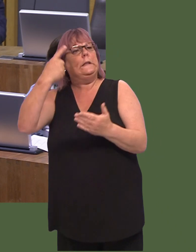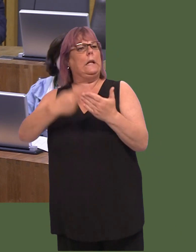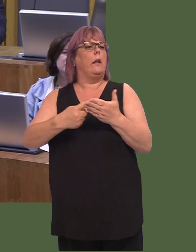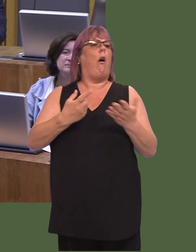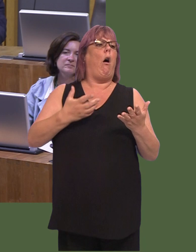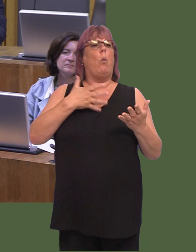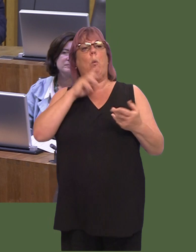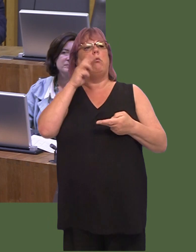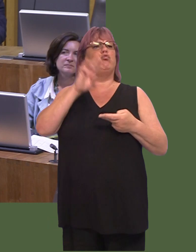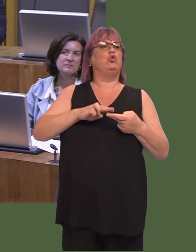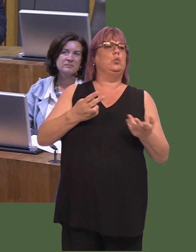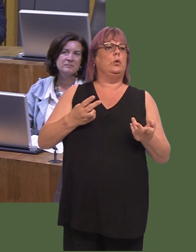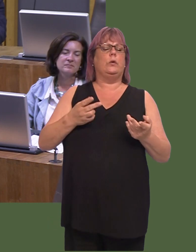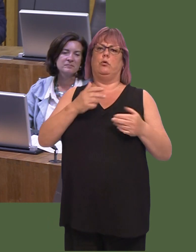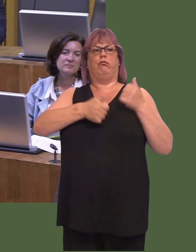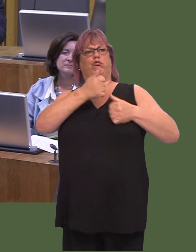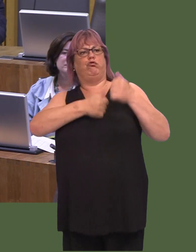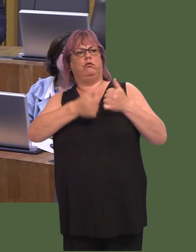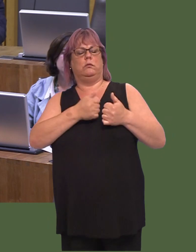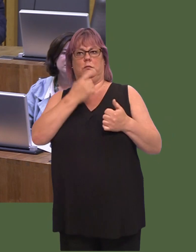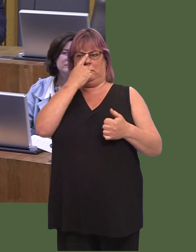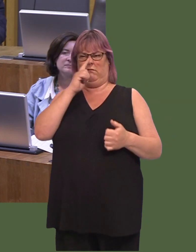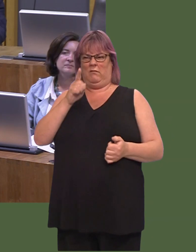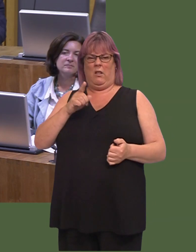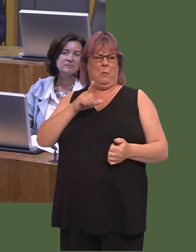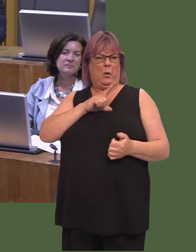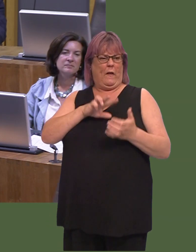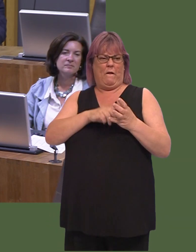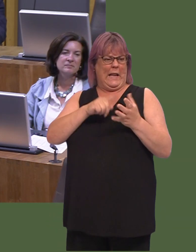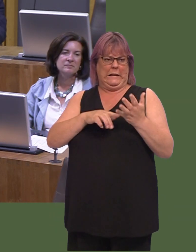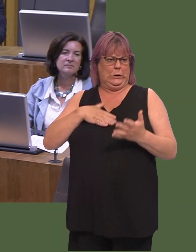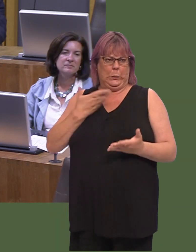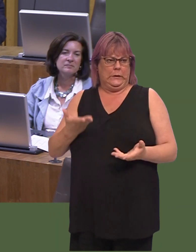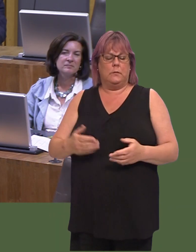It wasn't some kind of largesse that the UK Government provided in terms of the tolls themselves.